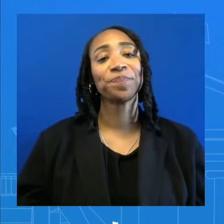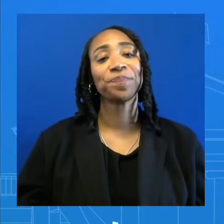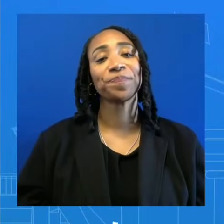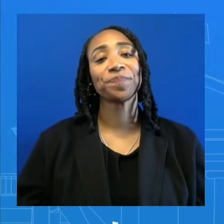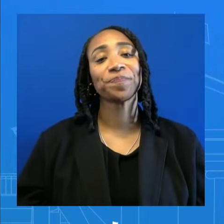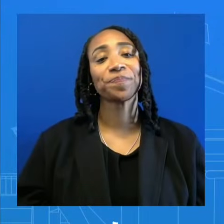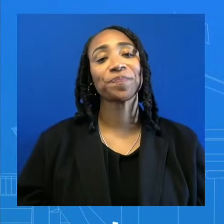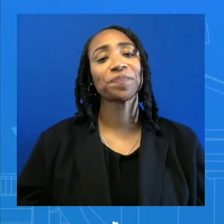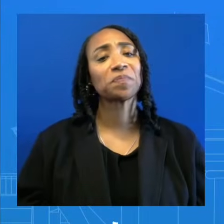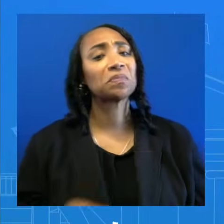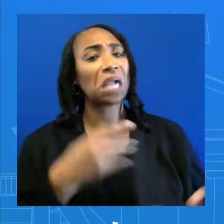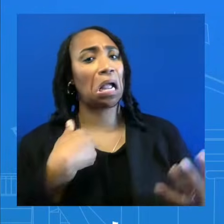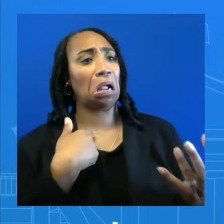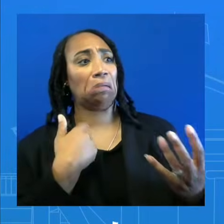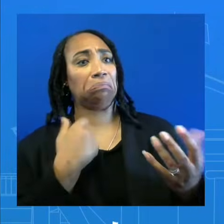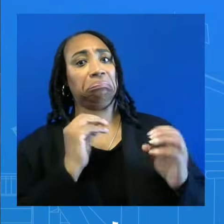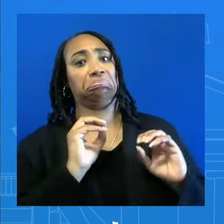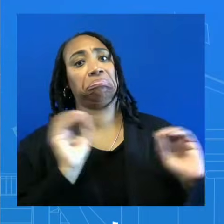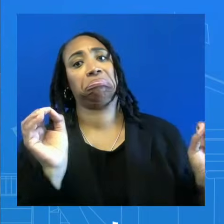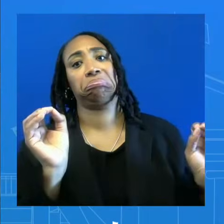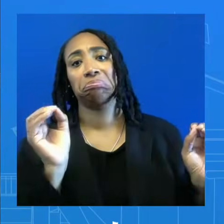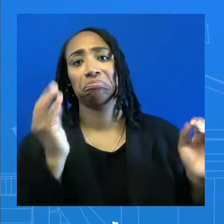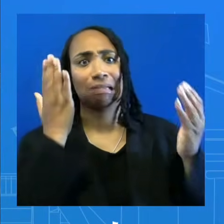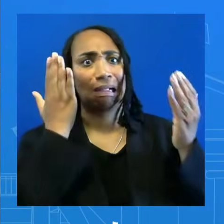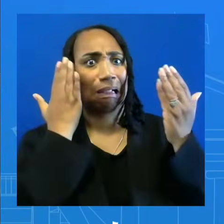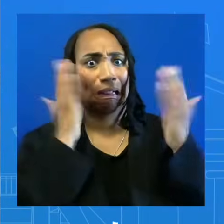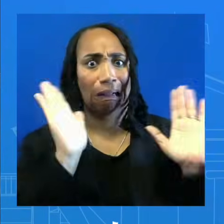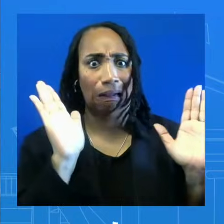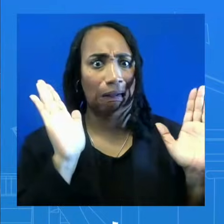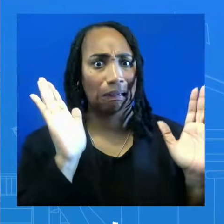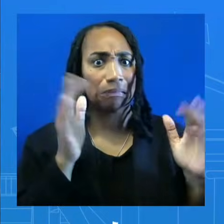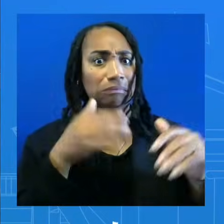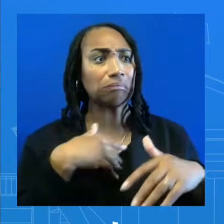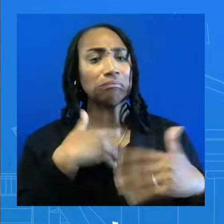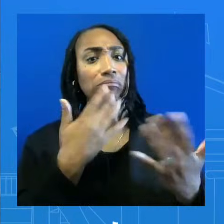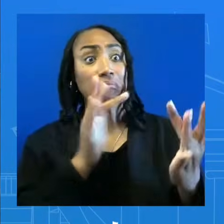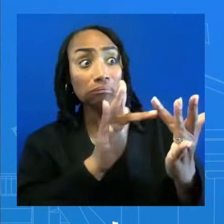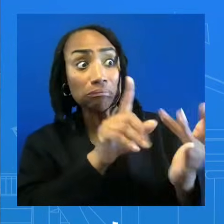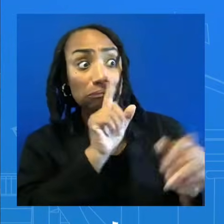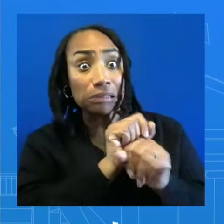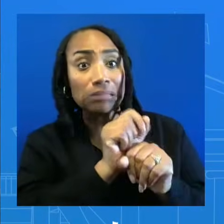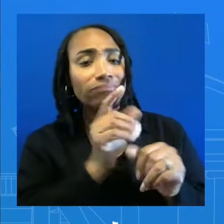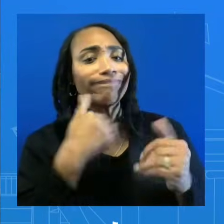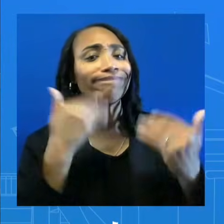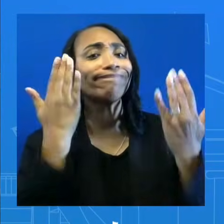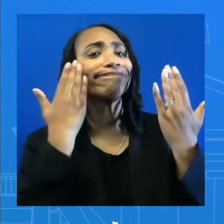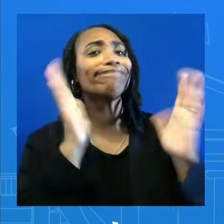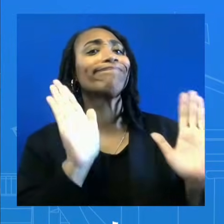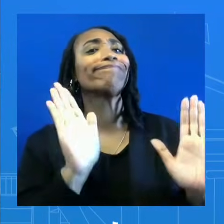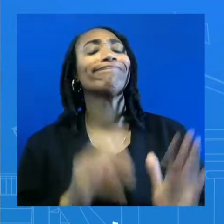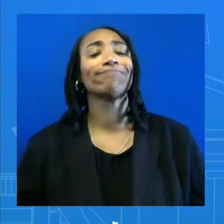I just don't have anything to share. The Press: And is he planning a farewell address at some point? Is there something in the works?